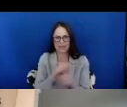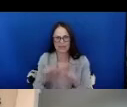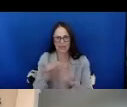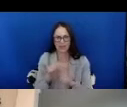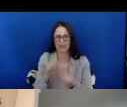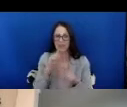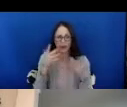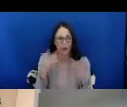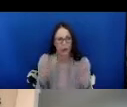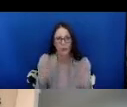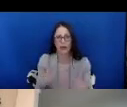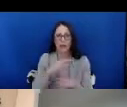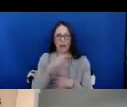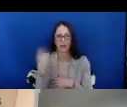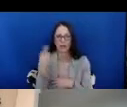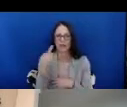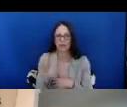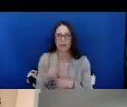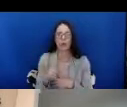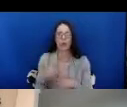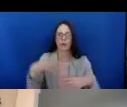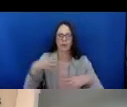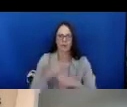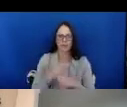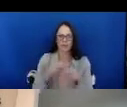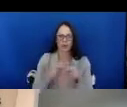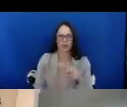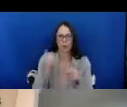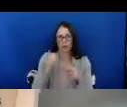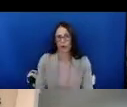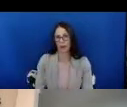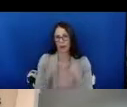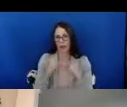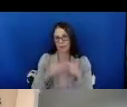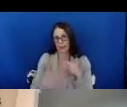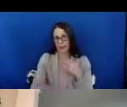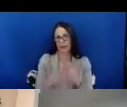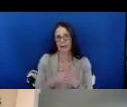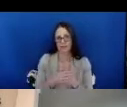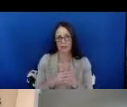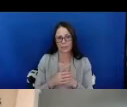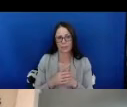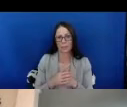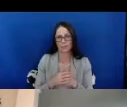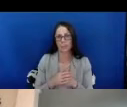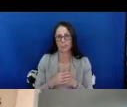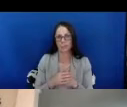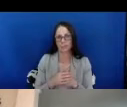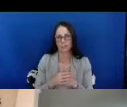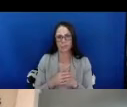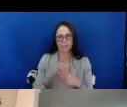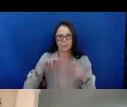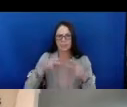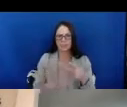at risk for a shorter lifespan. 15:59:50 Second, we should not factoring categorical